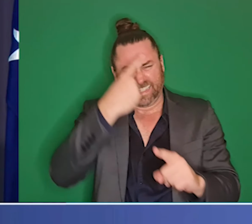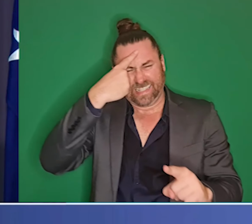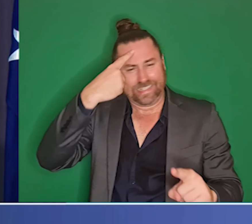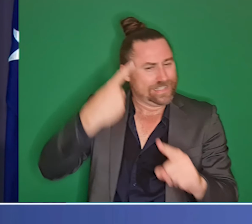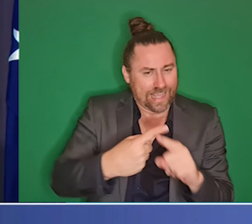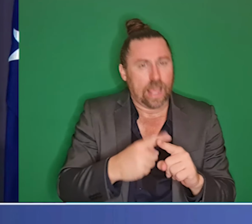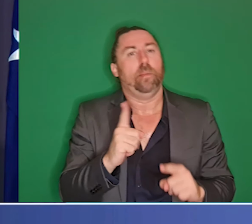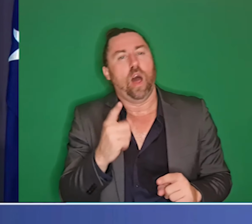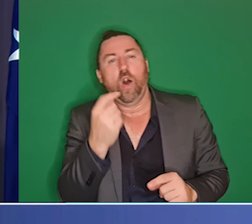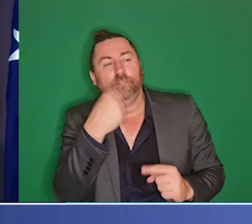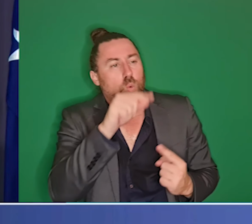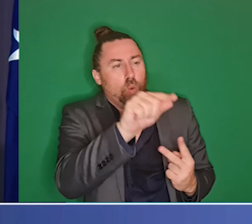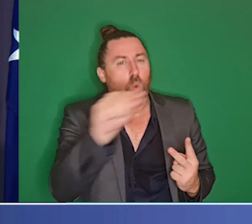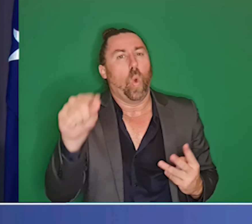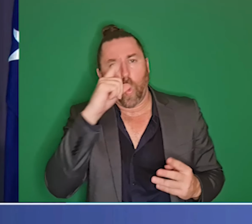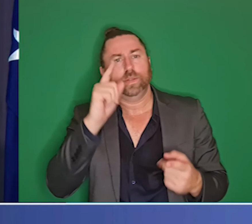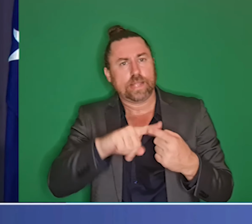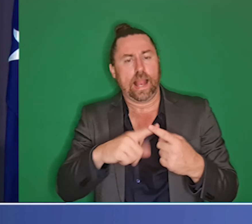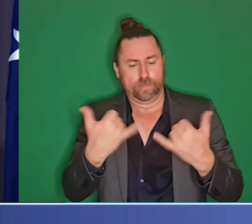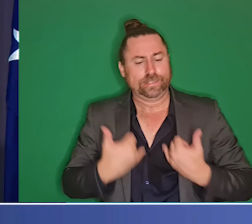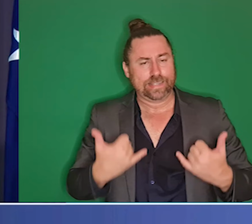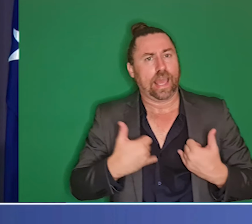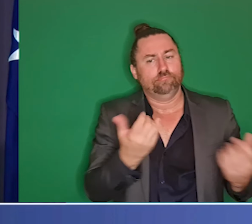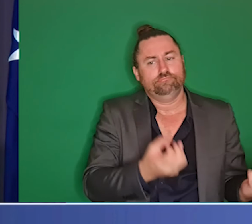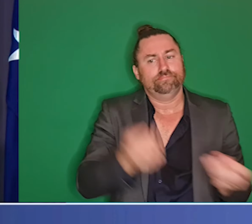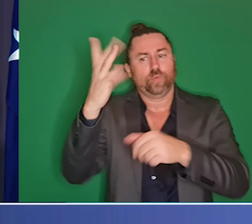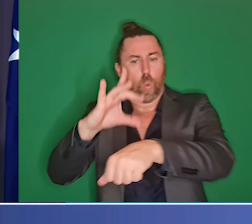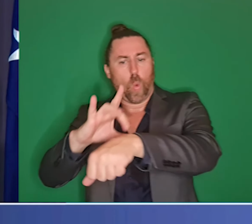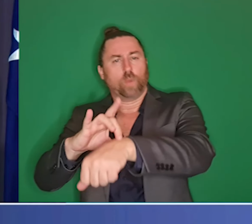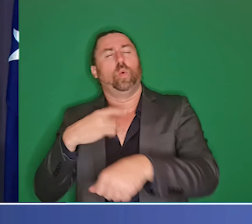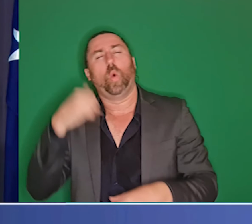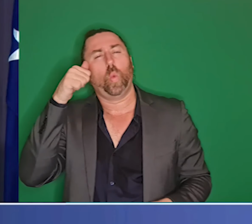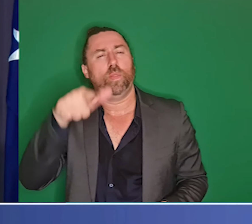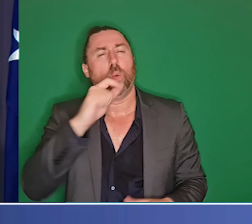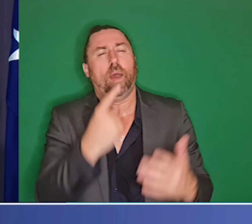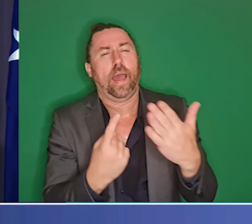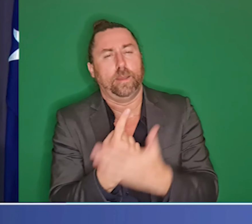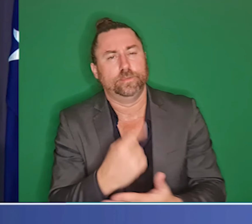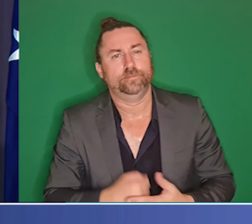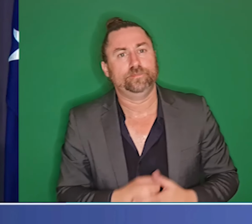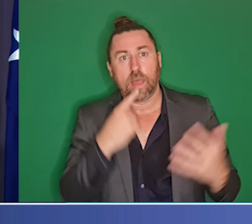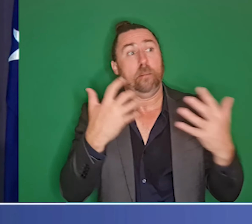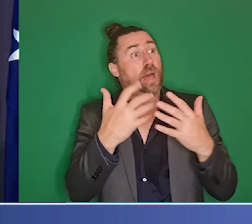that have severe disease and require hospitalisation. I think, as I said before, the vast majority of people are mild